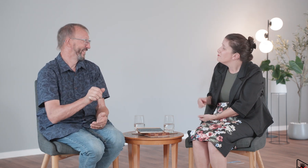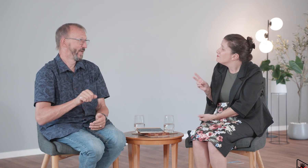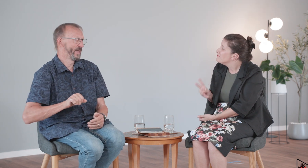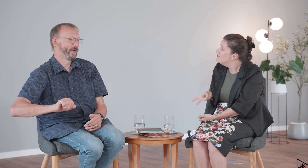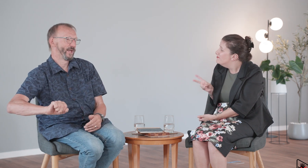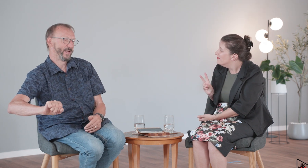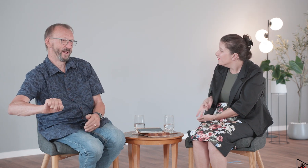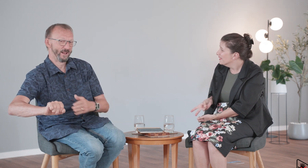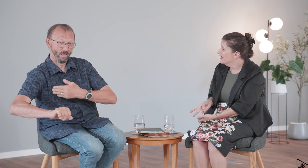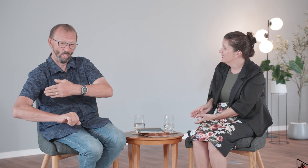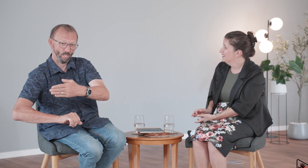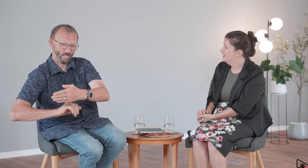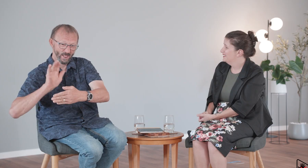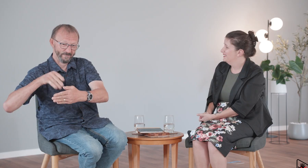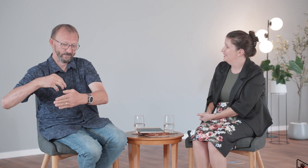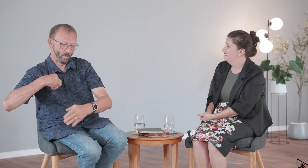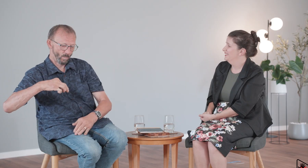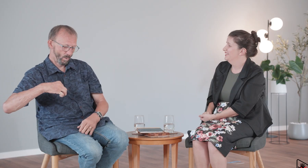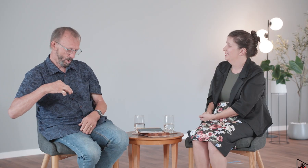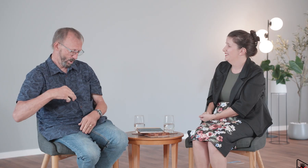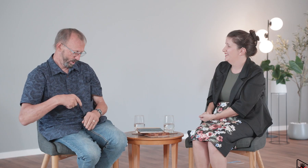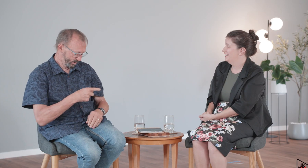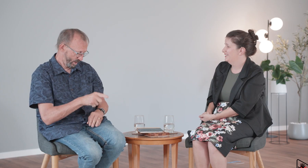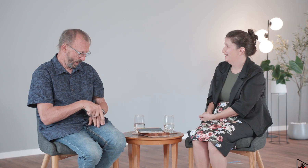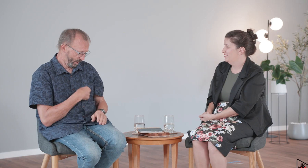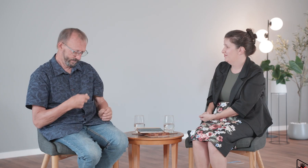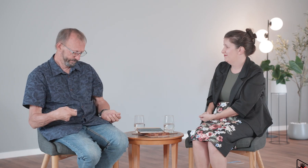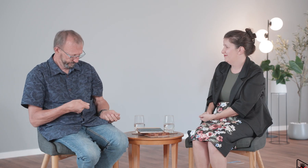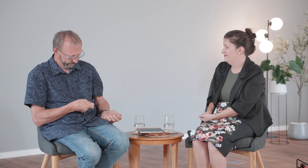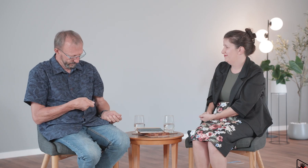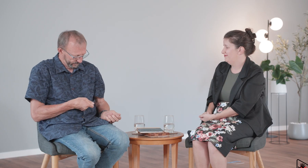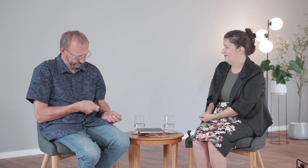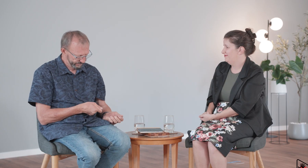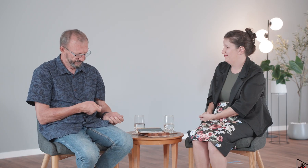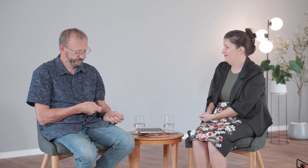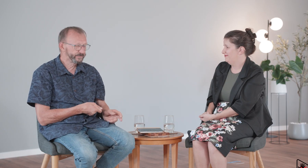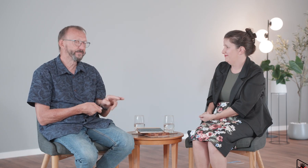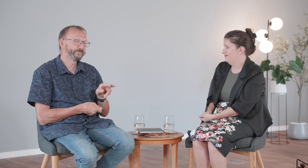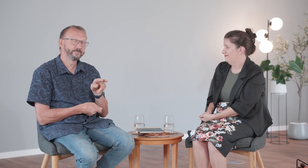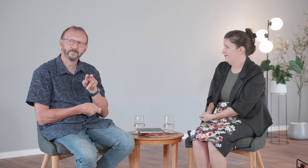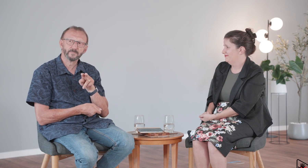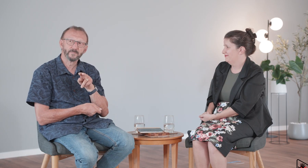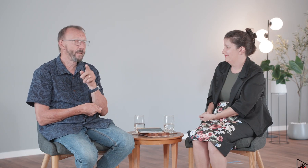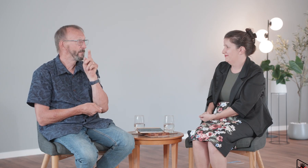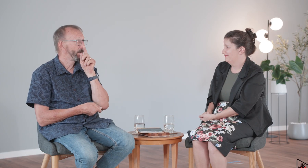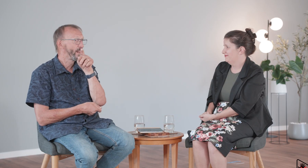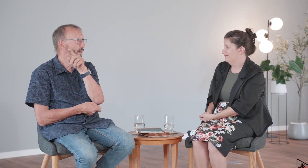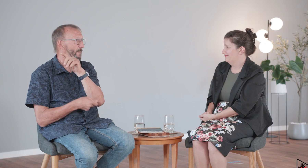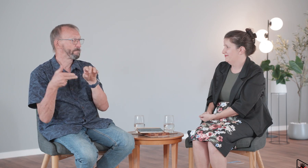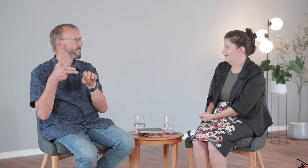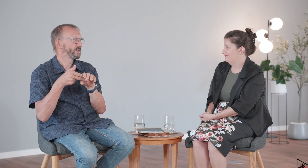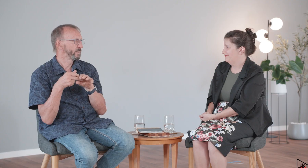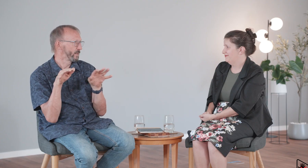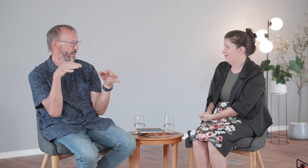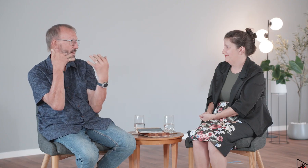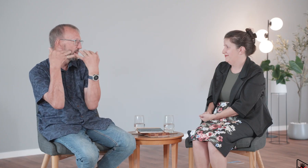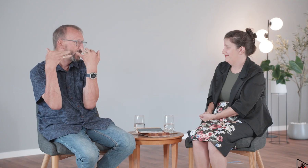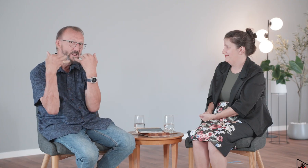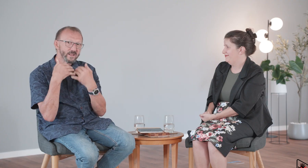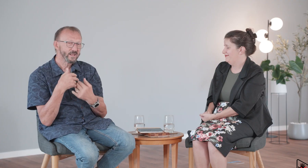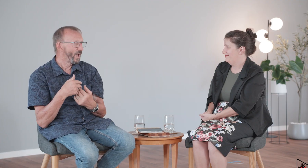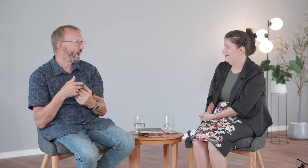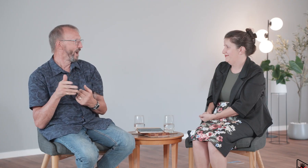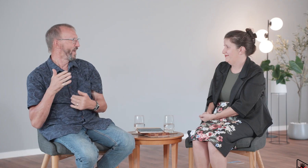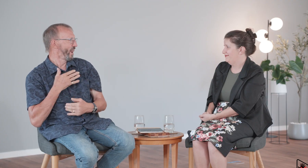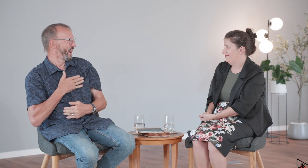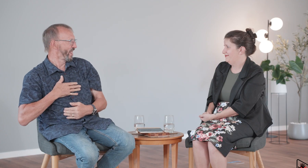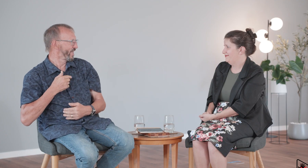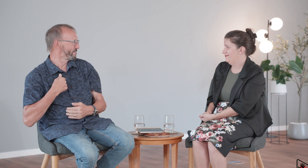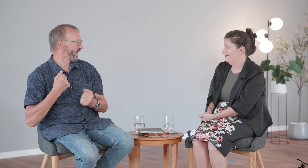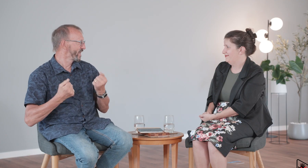alarm went off. And I left the door open actually as I tested the air pressure. And everyone was